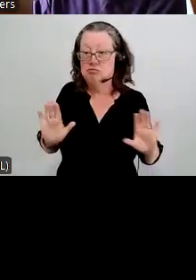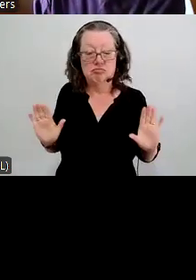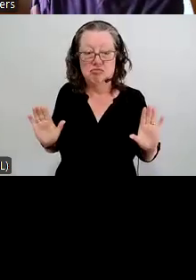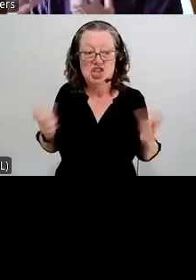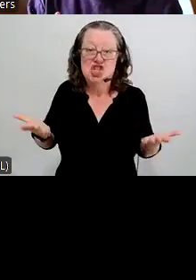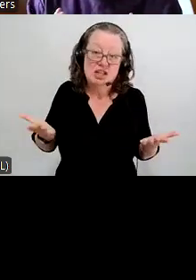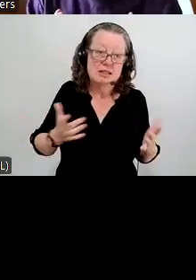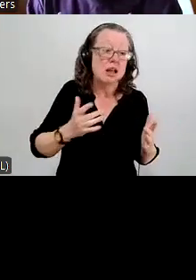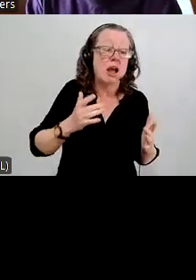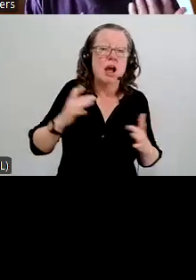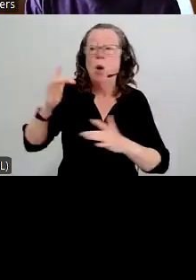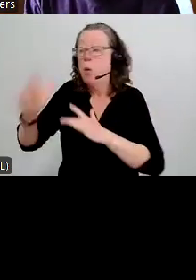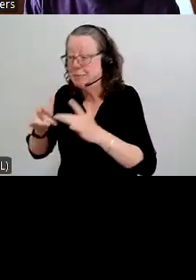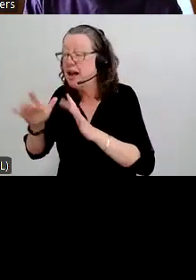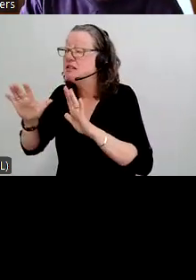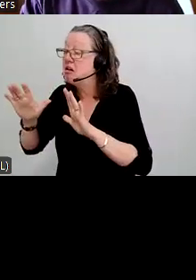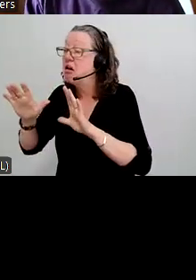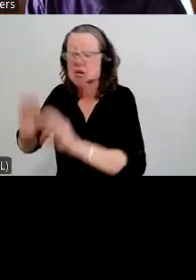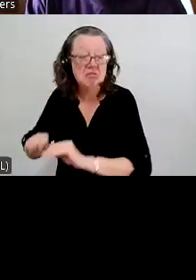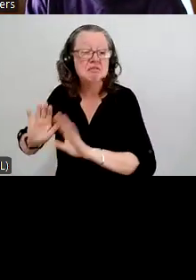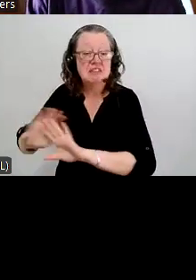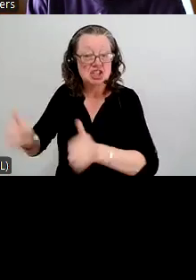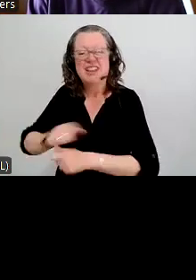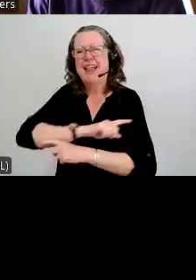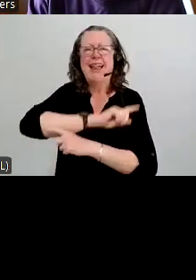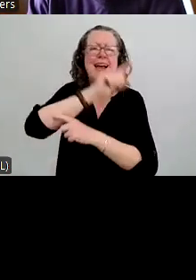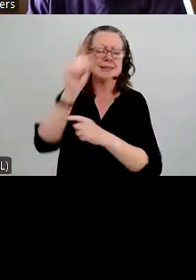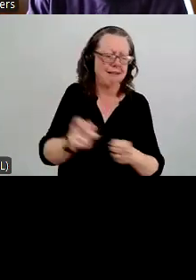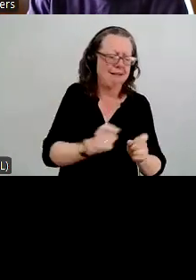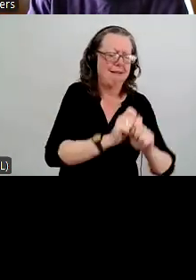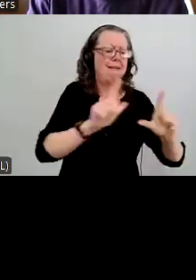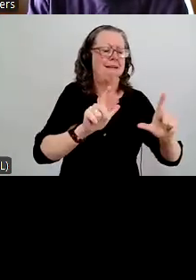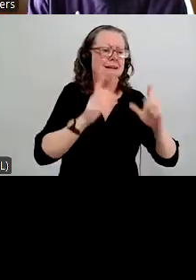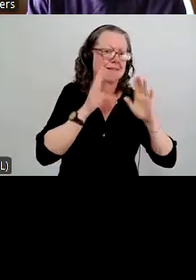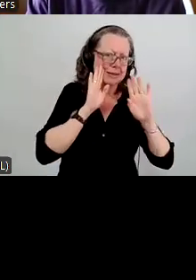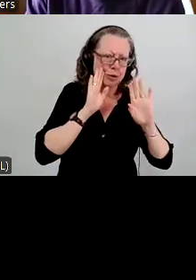and then I'm getting served ads on Facebook. I also went on Instagram.